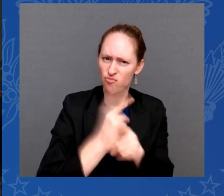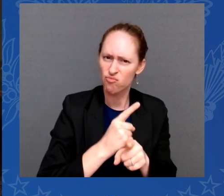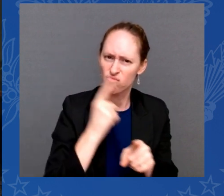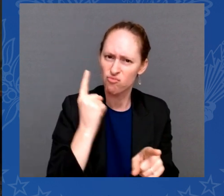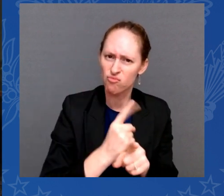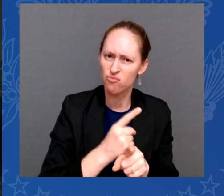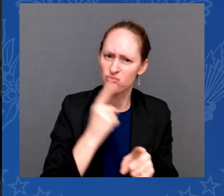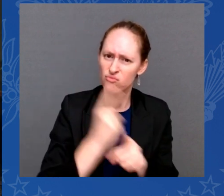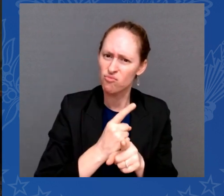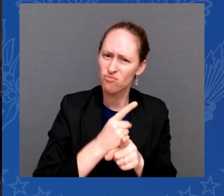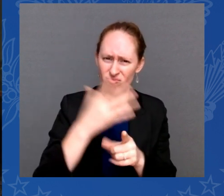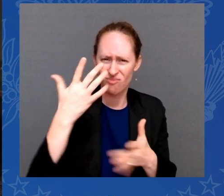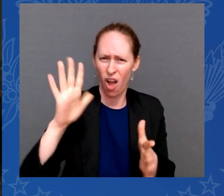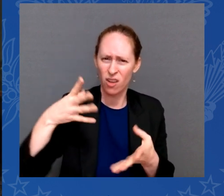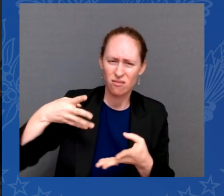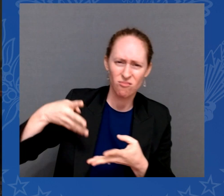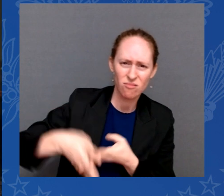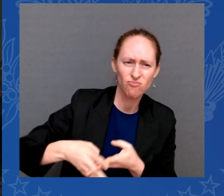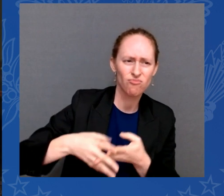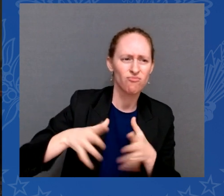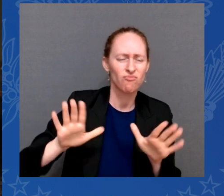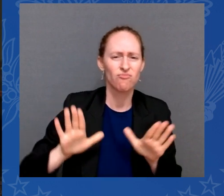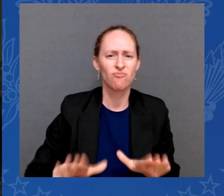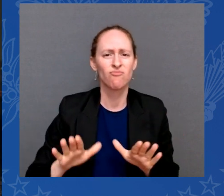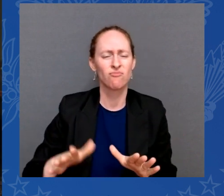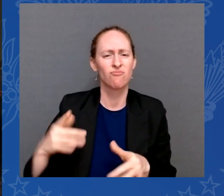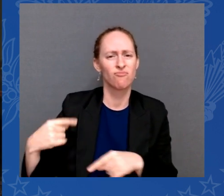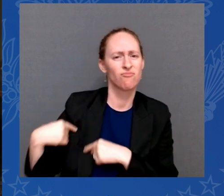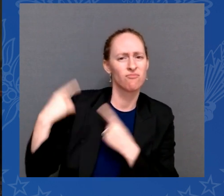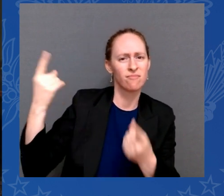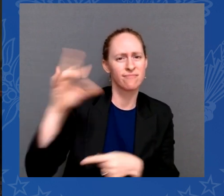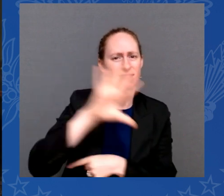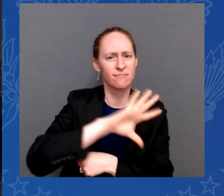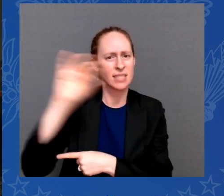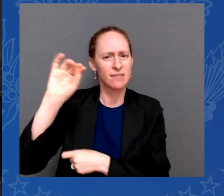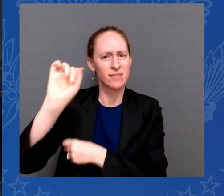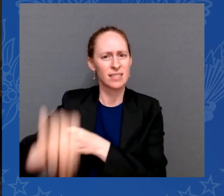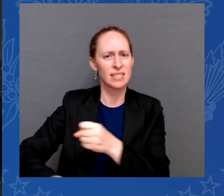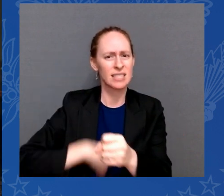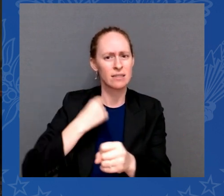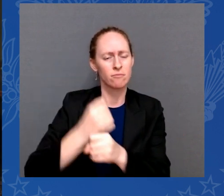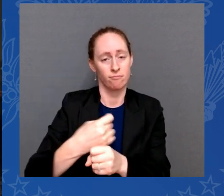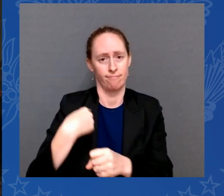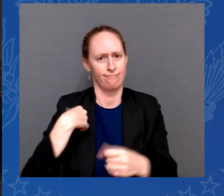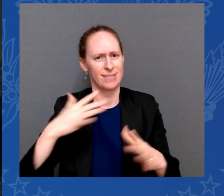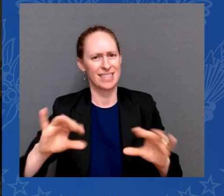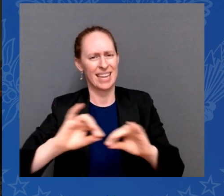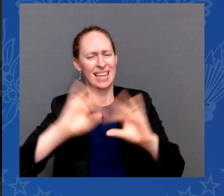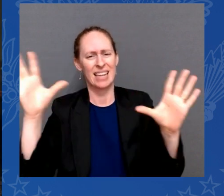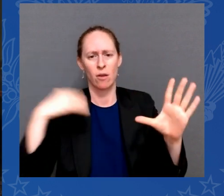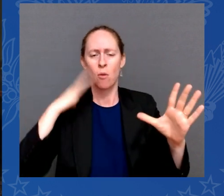that we're doing everything in our power to safeguard access to healthcare, including the right to choose that women had under Roe v.